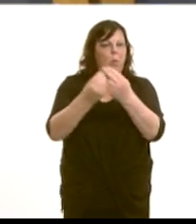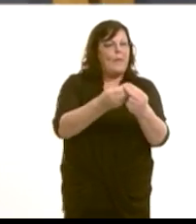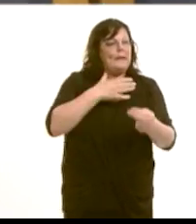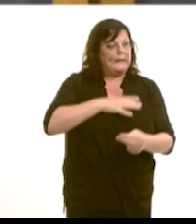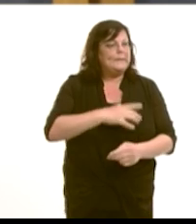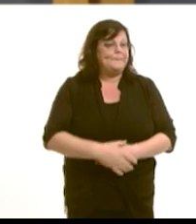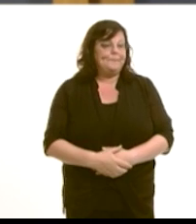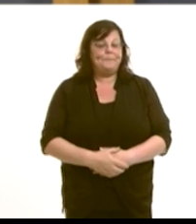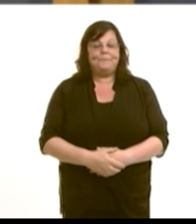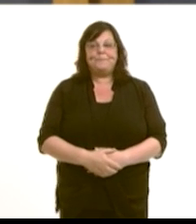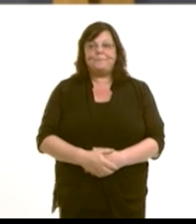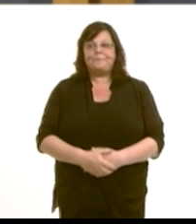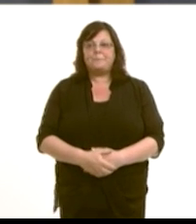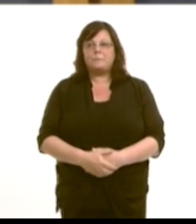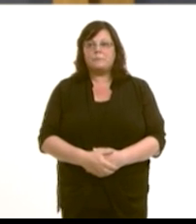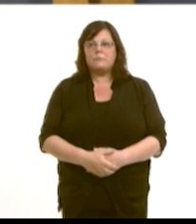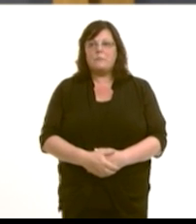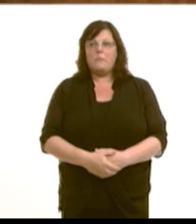Neil Hamilton: 4.